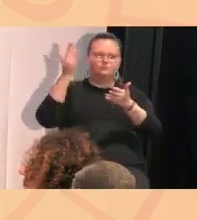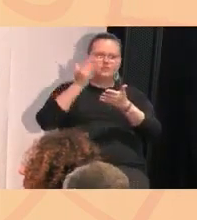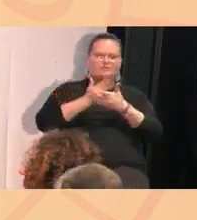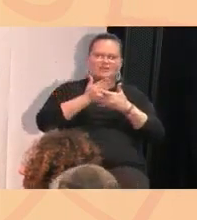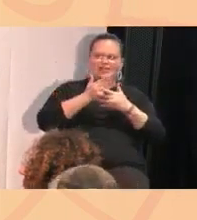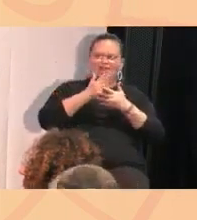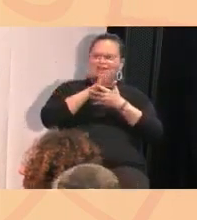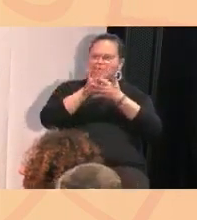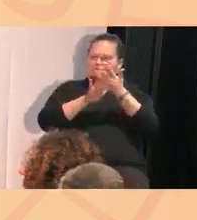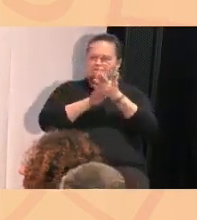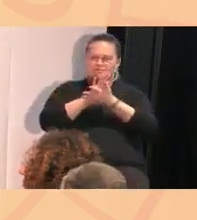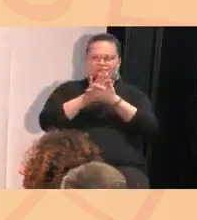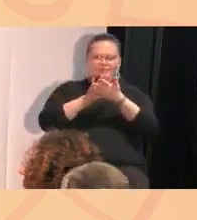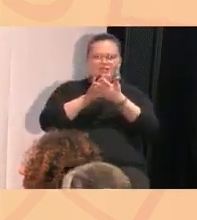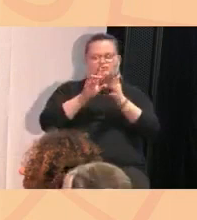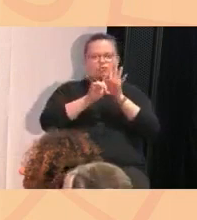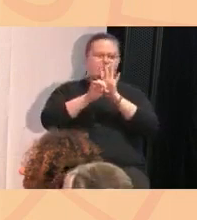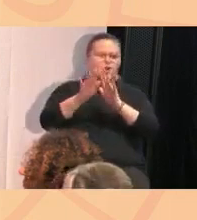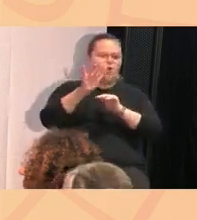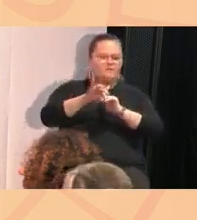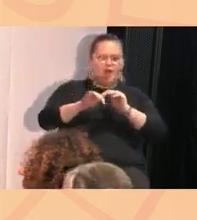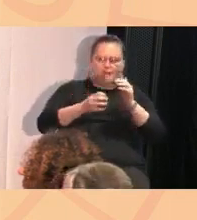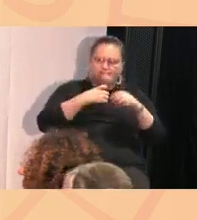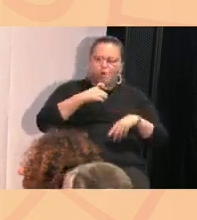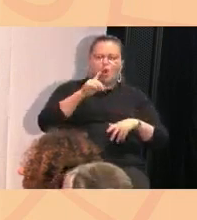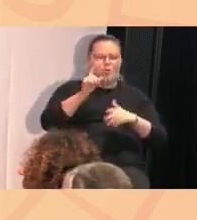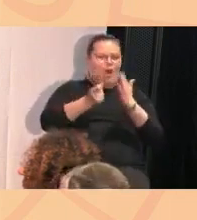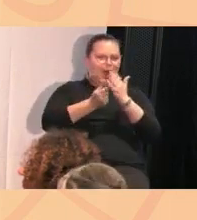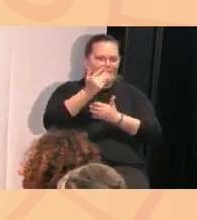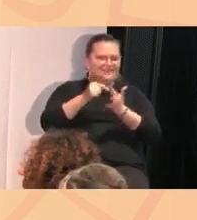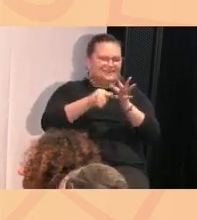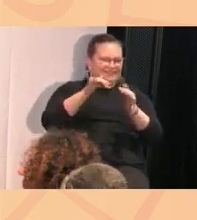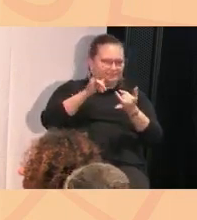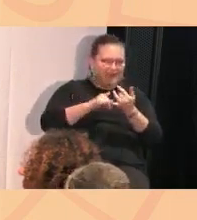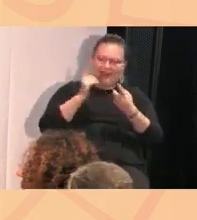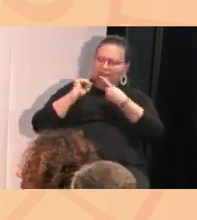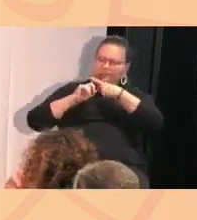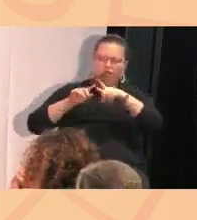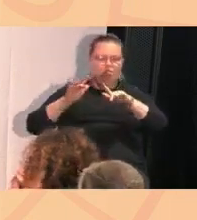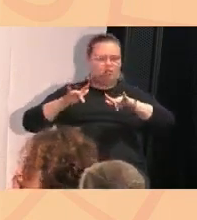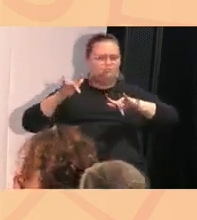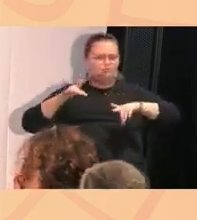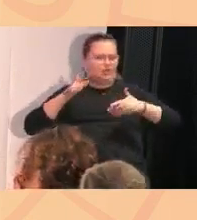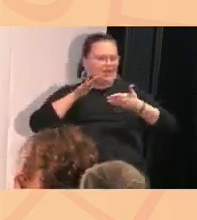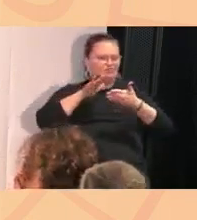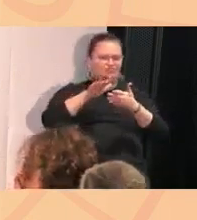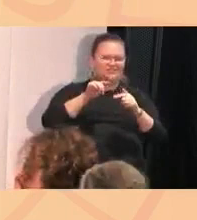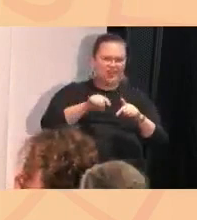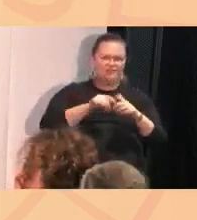two relatives about the problem of the panels really, and that they're symptomatic of so much